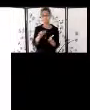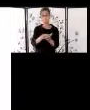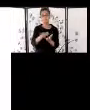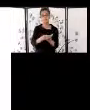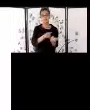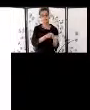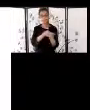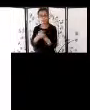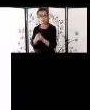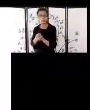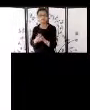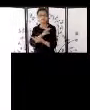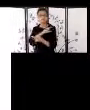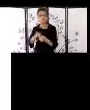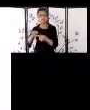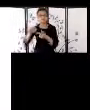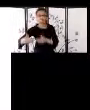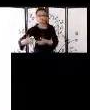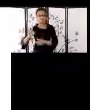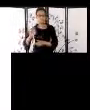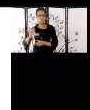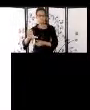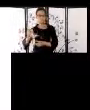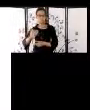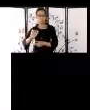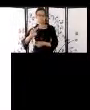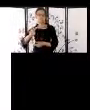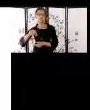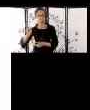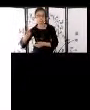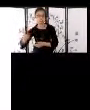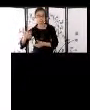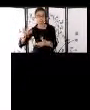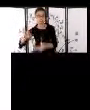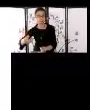Please keep in mind that we are unable to fund fully retroactive projects, which means